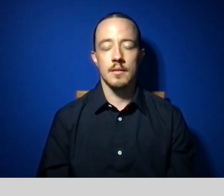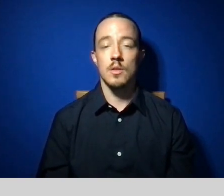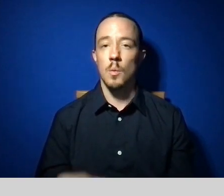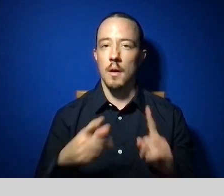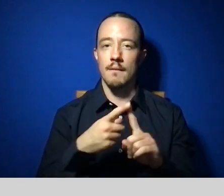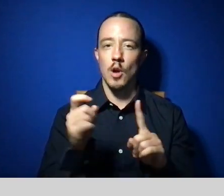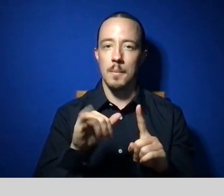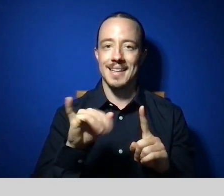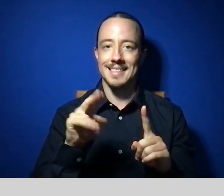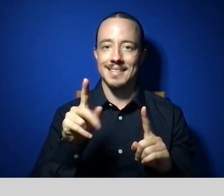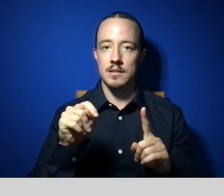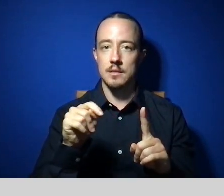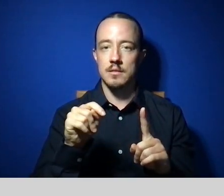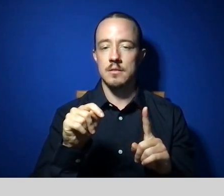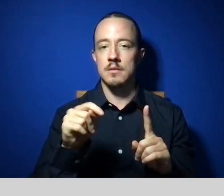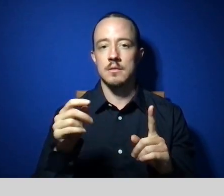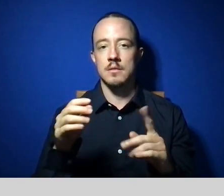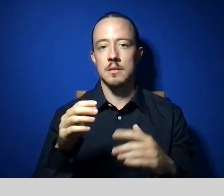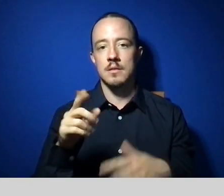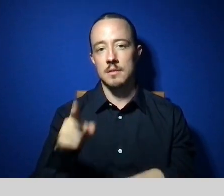and it's going to say assert pids.pid.from_int(1234)=="mzq"